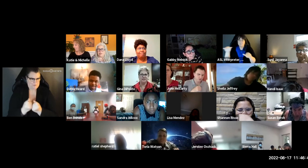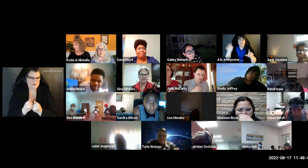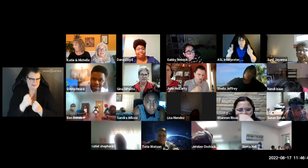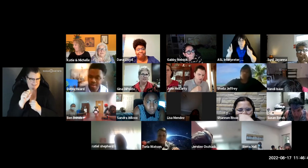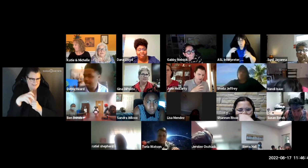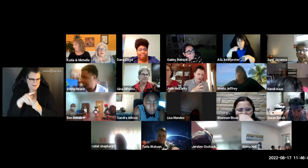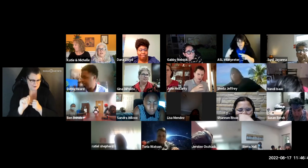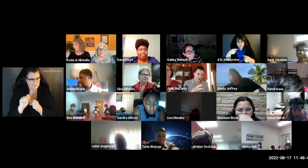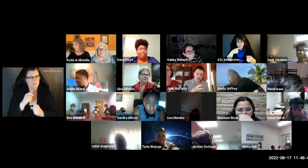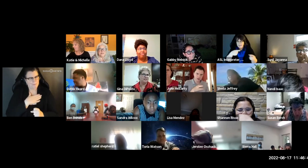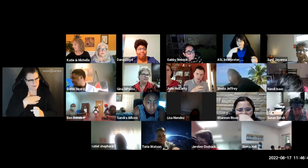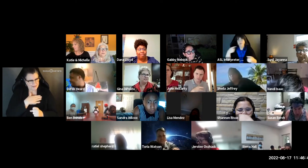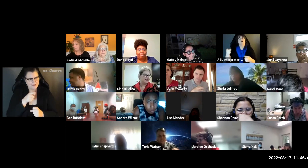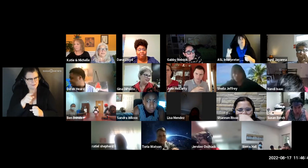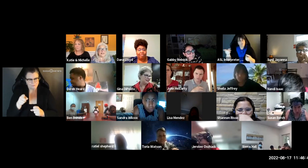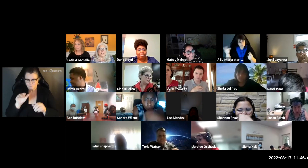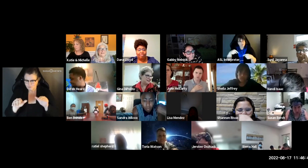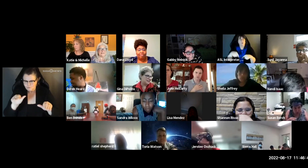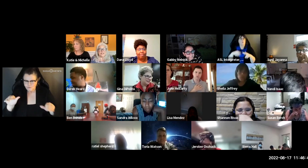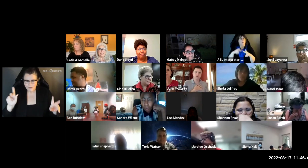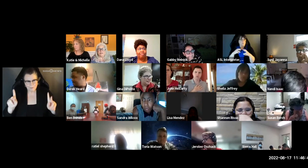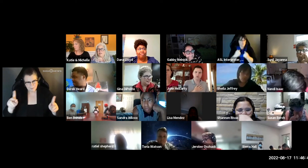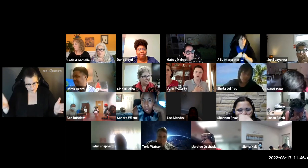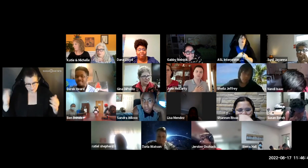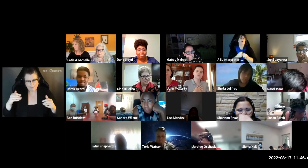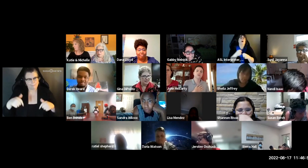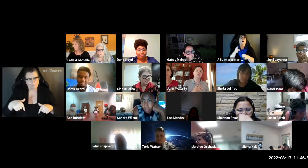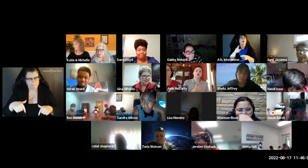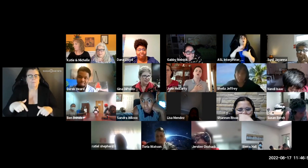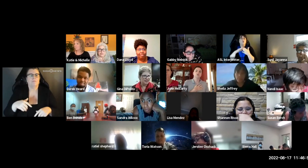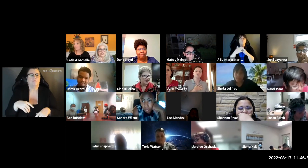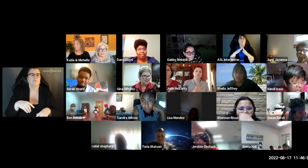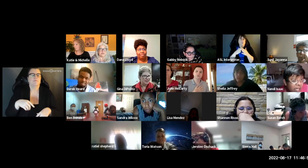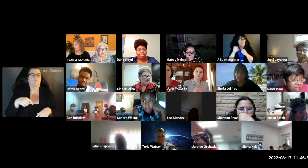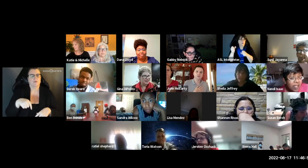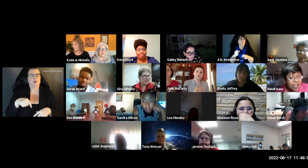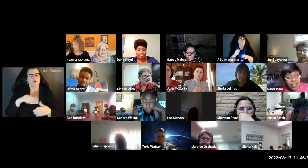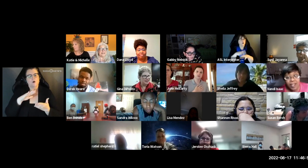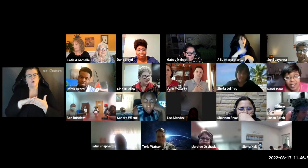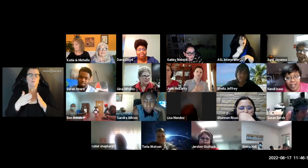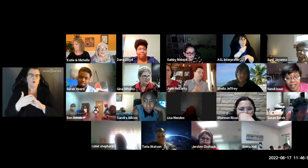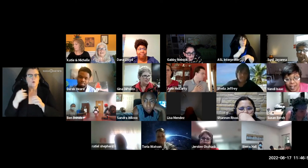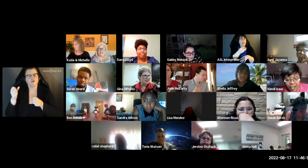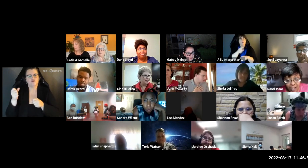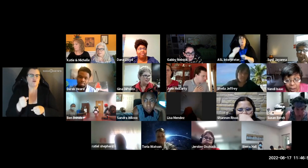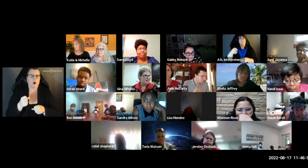communities strong on Mondays you can go to the uniting for change website and look